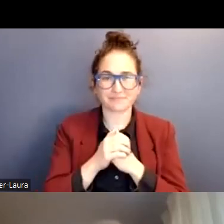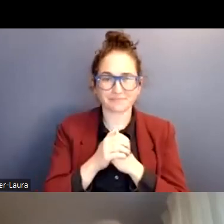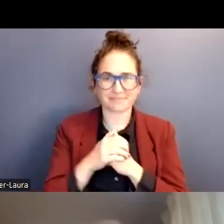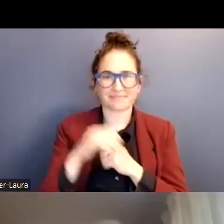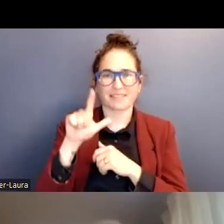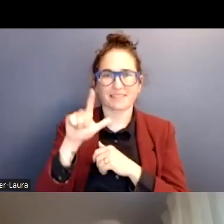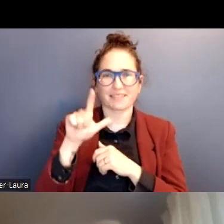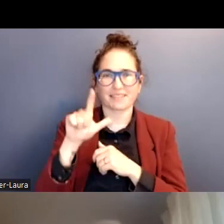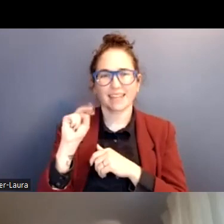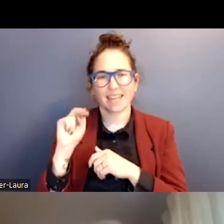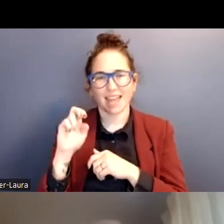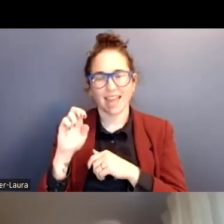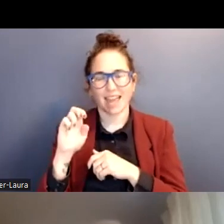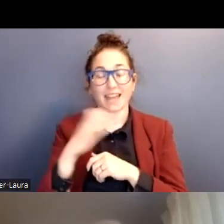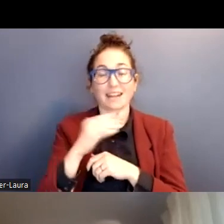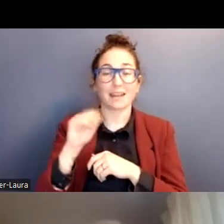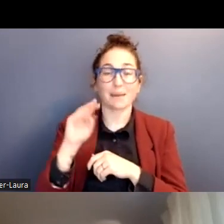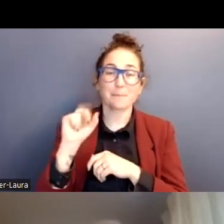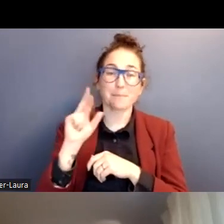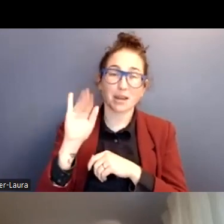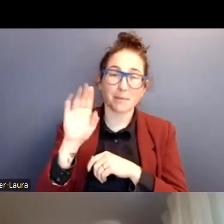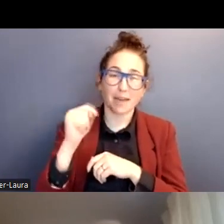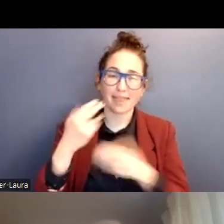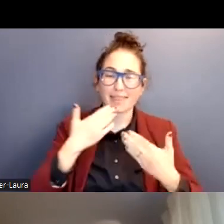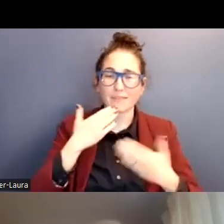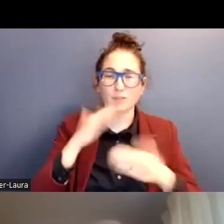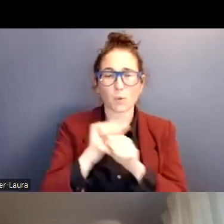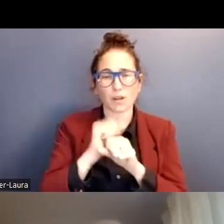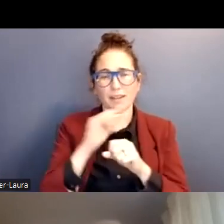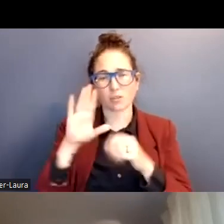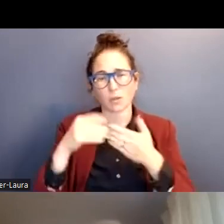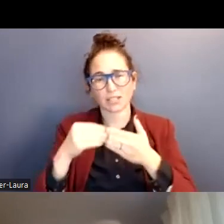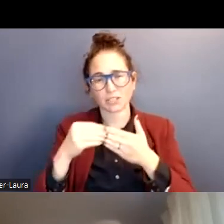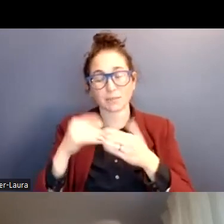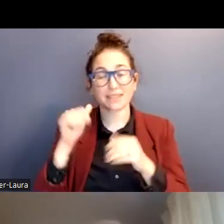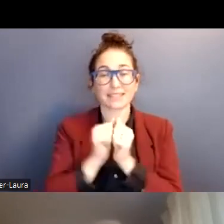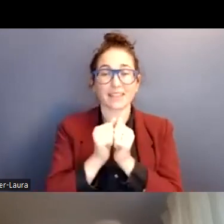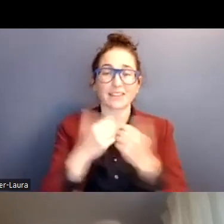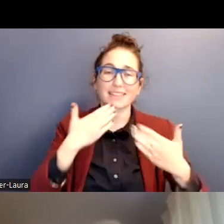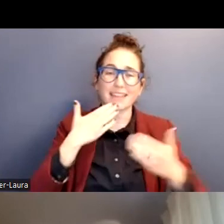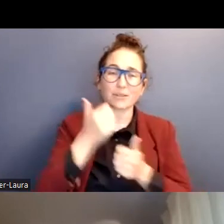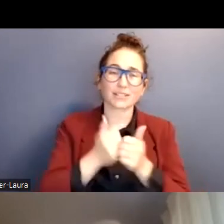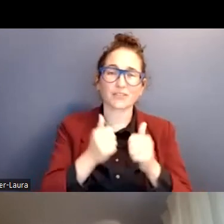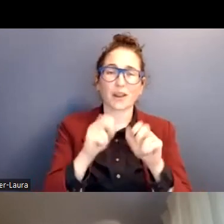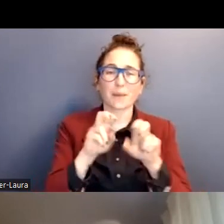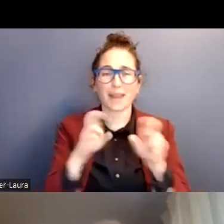Beth, thank you for the work and your leadership in this together and thank you to each of our panelists for your leadership in